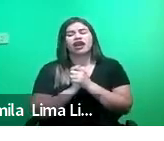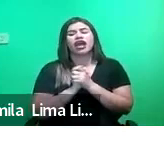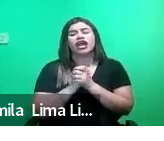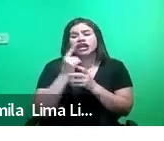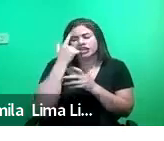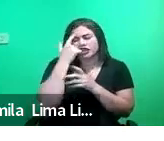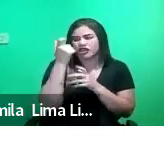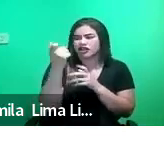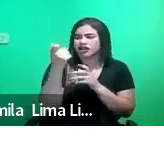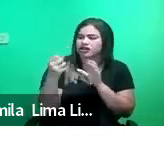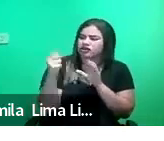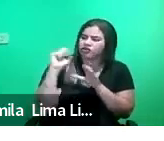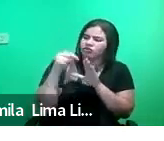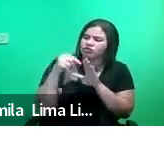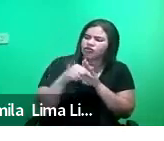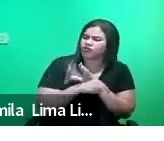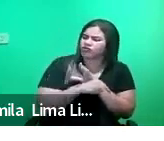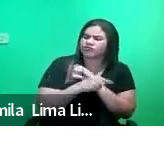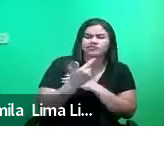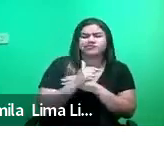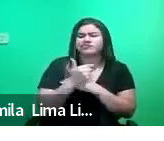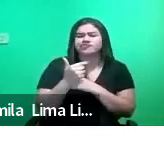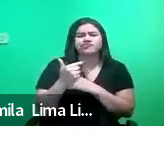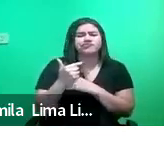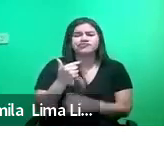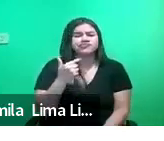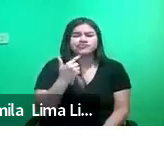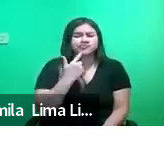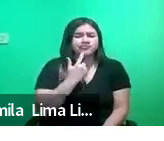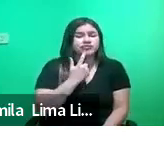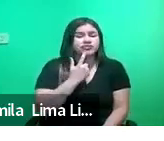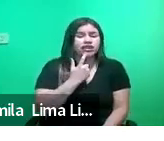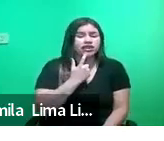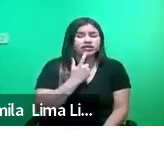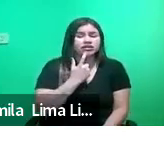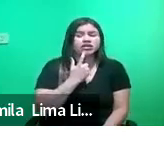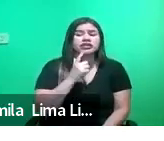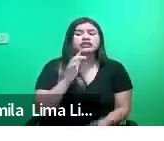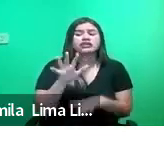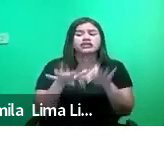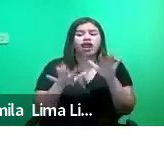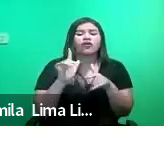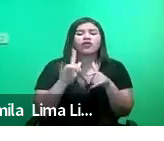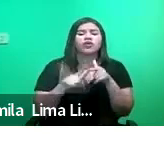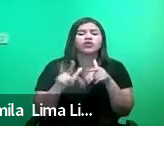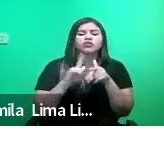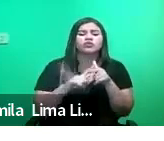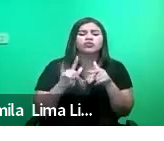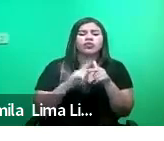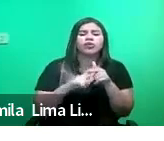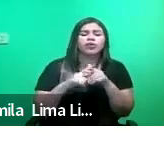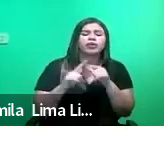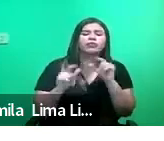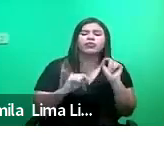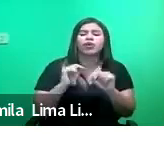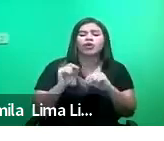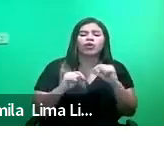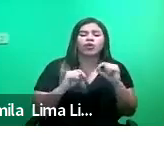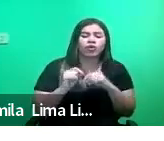in a sufficient detail in Vaguovski school, and it may be chool, and it may be that one of the issues there is s to to